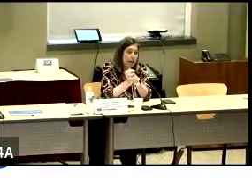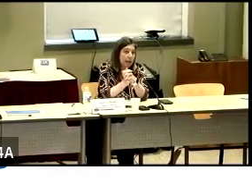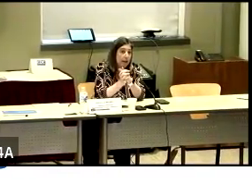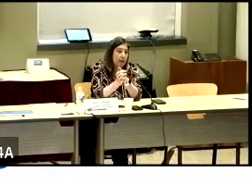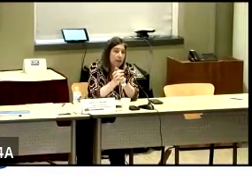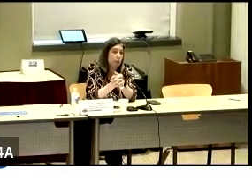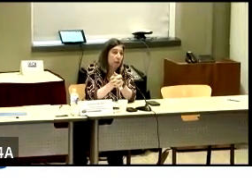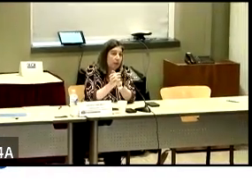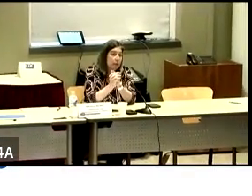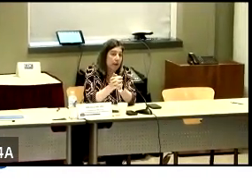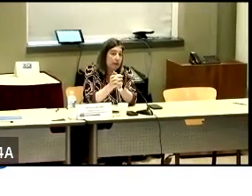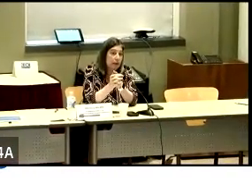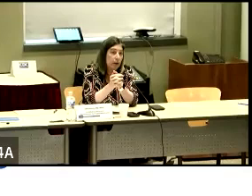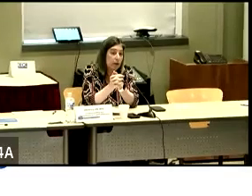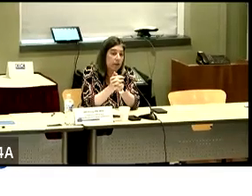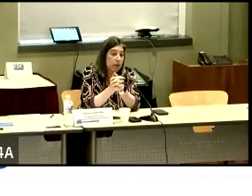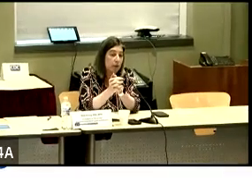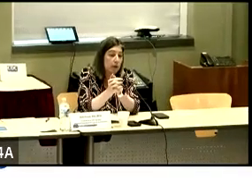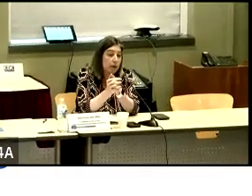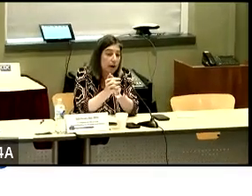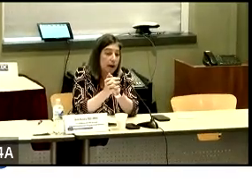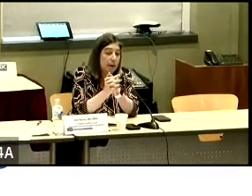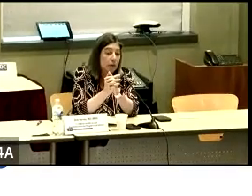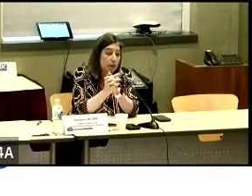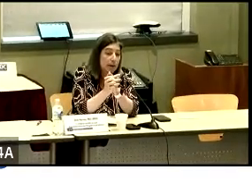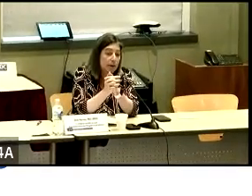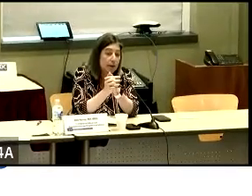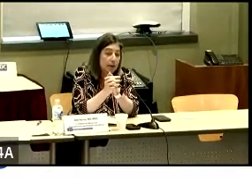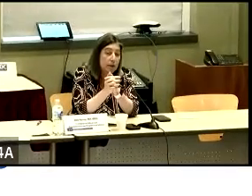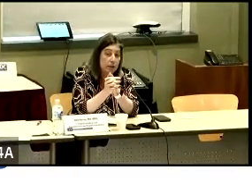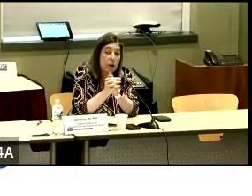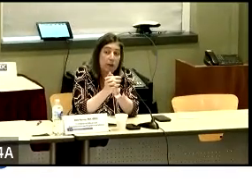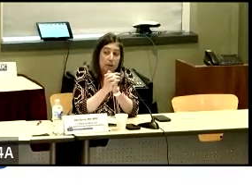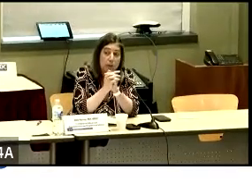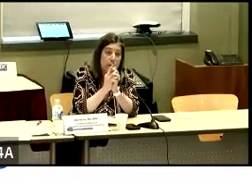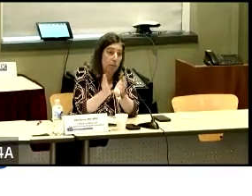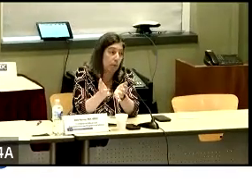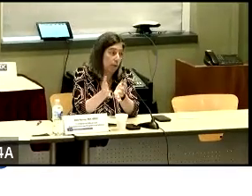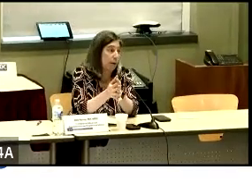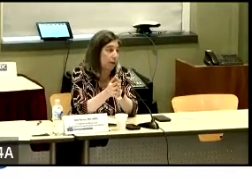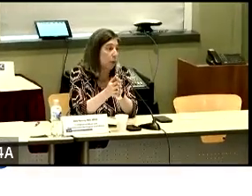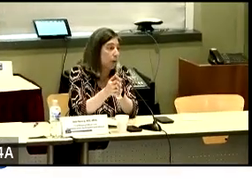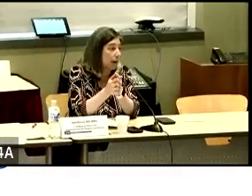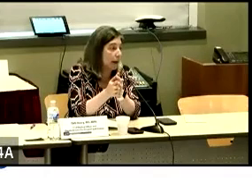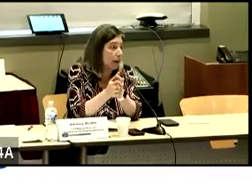And I think this really builds nicely off the work Injury Center did years ago when they stood up an Opioid Response Coordinating Unit.